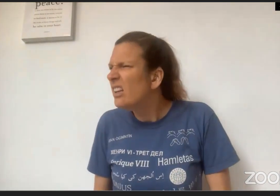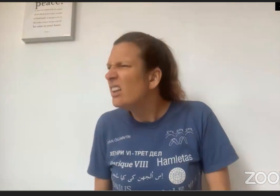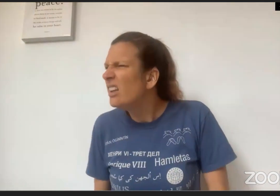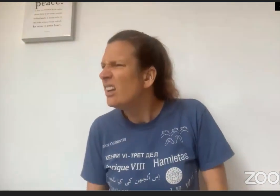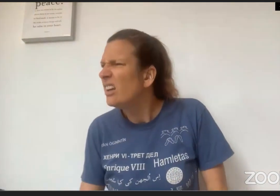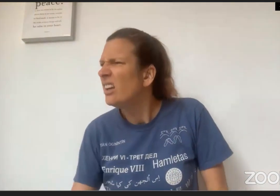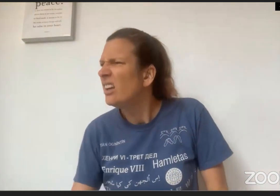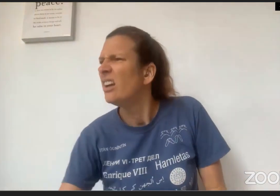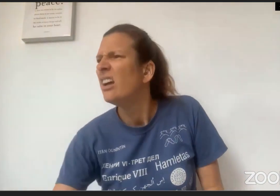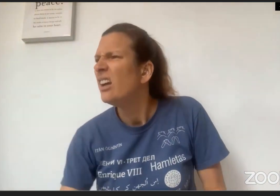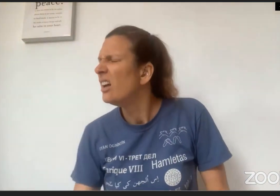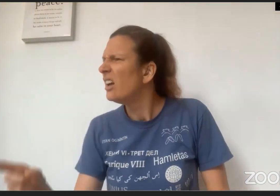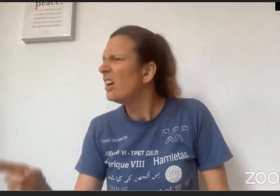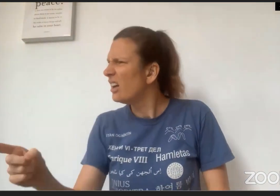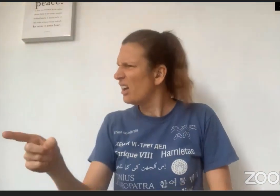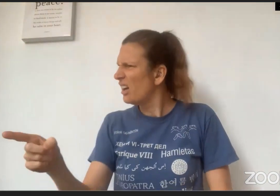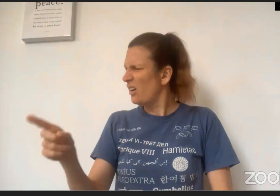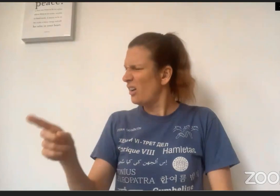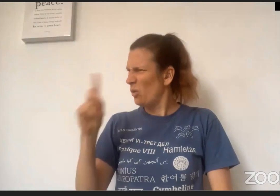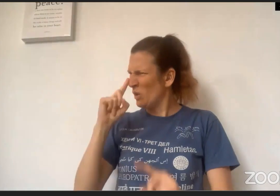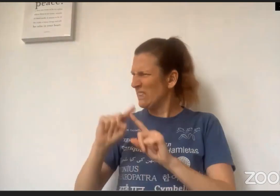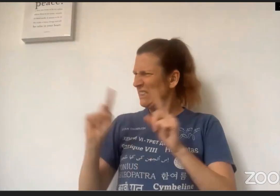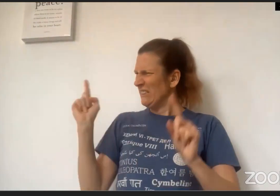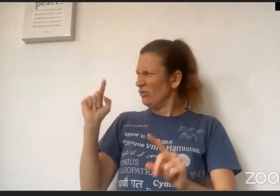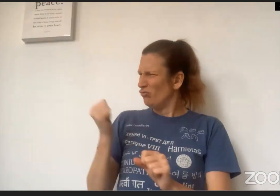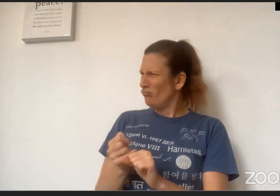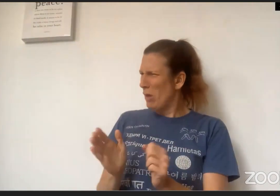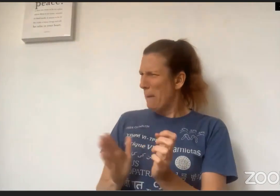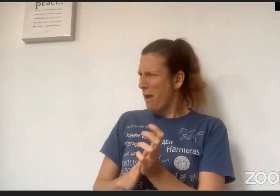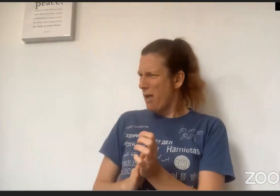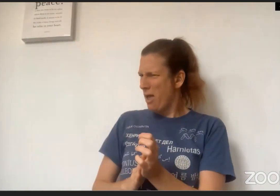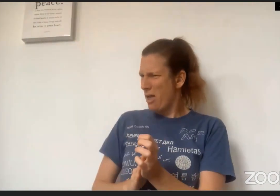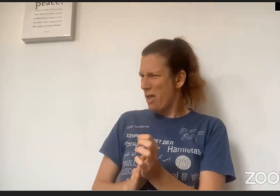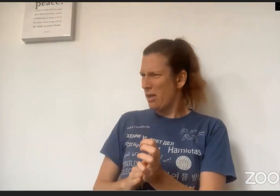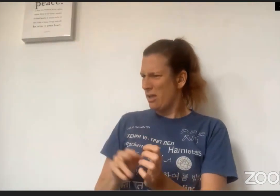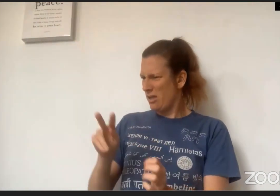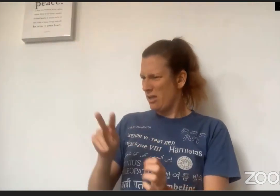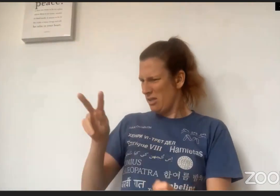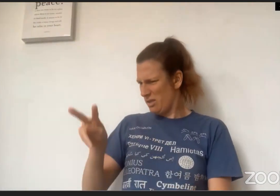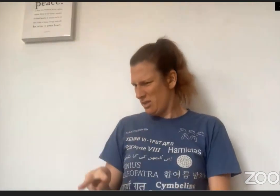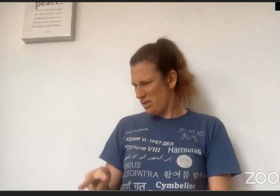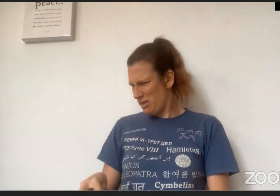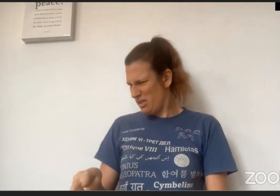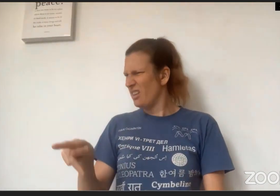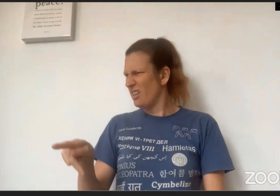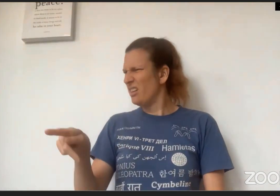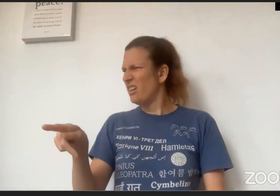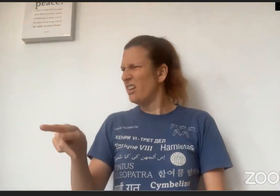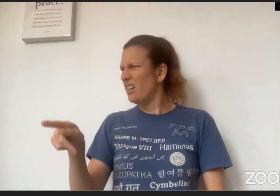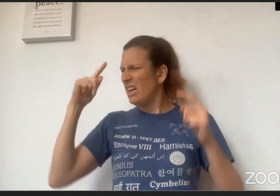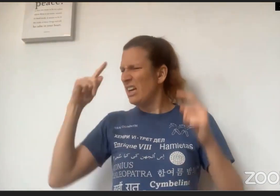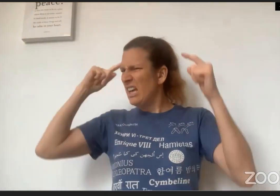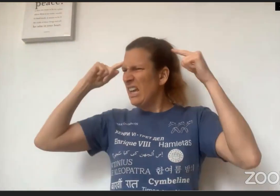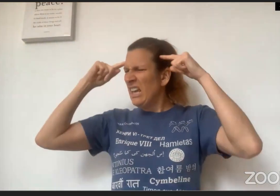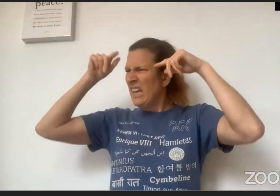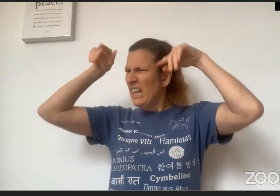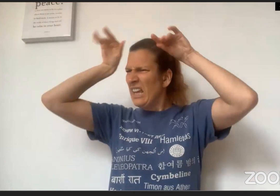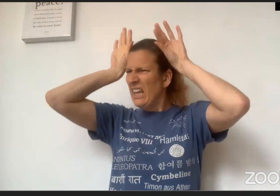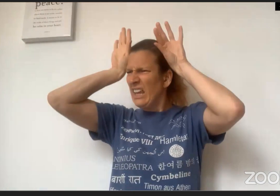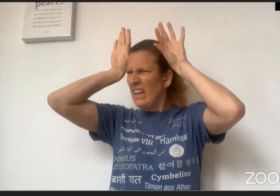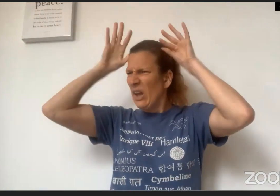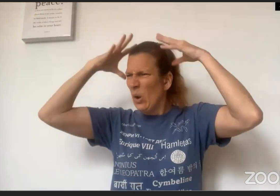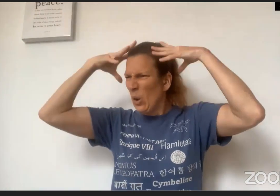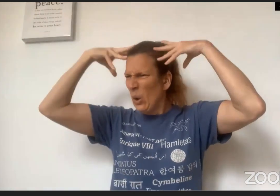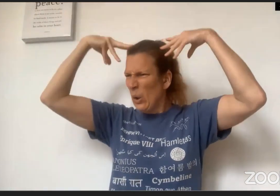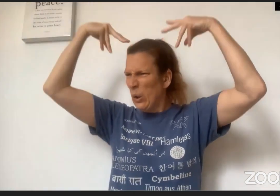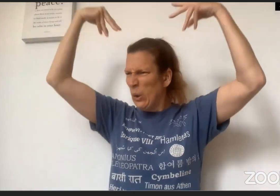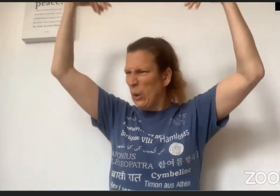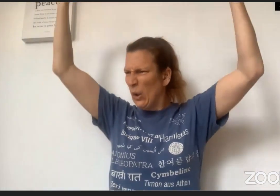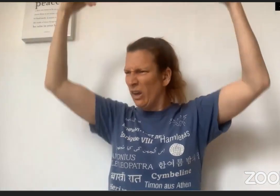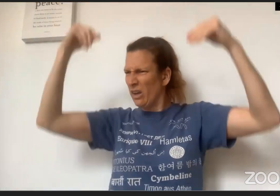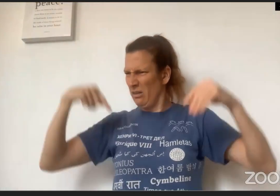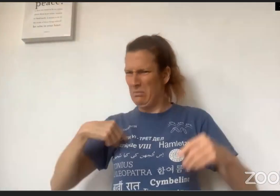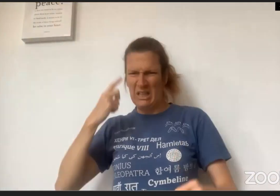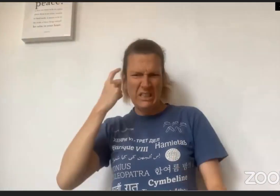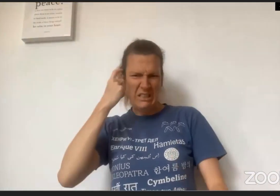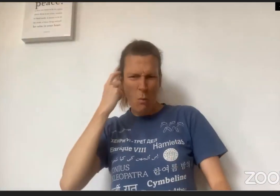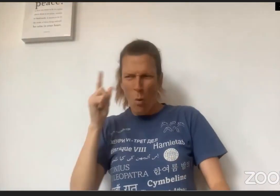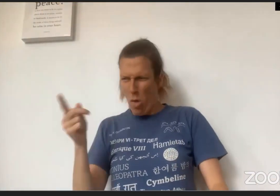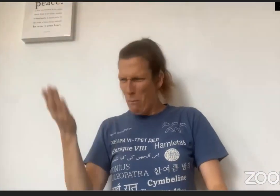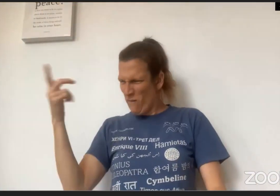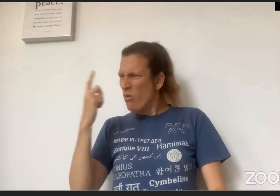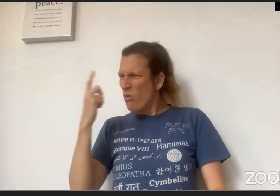"Err... you look different Grandma," Little Red Riding Hood said, "your ears are very big...